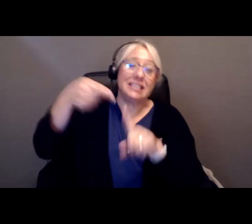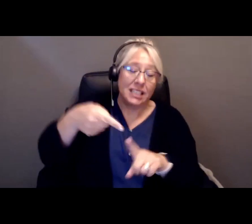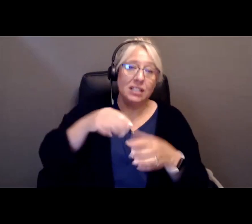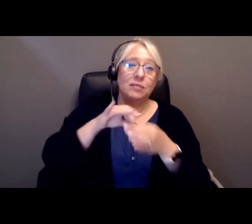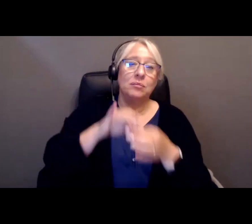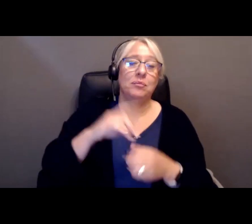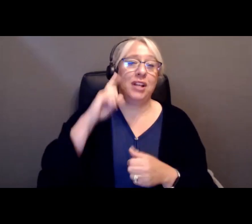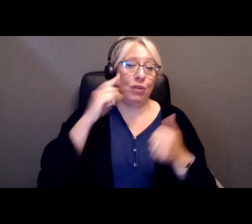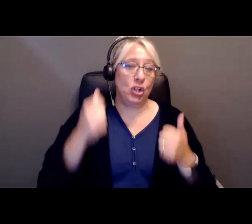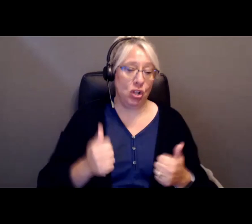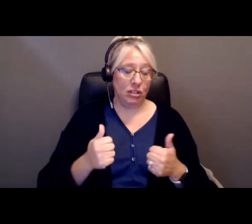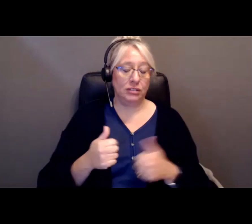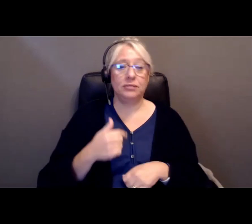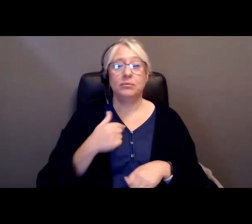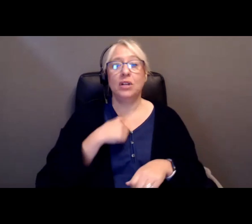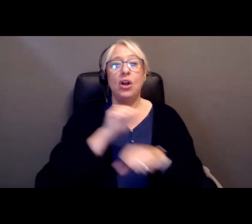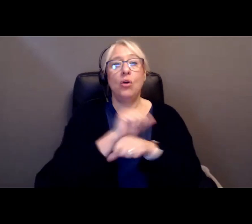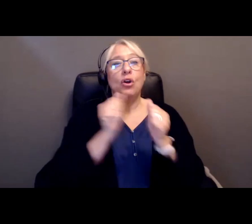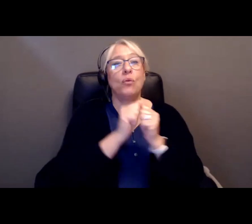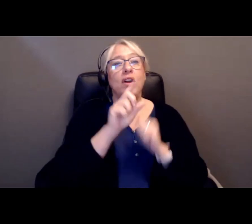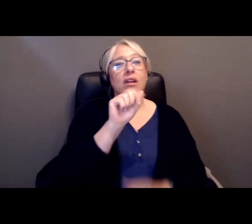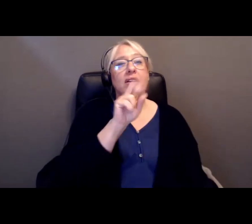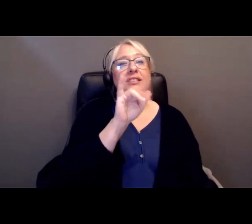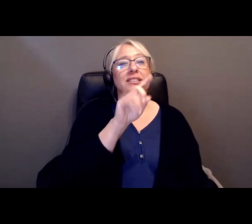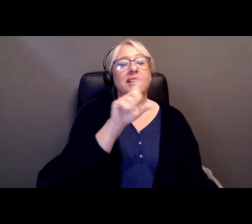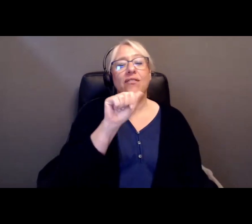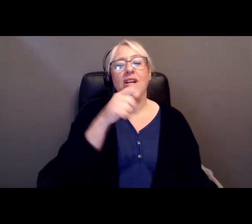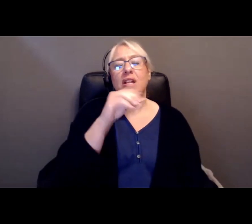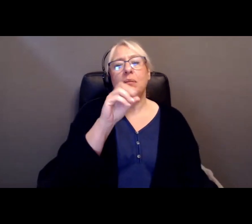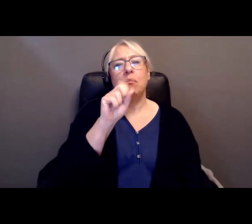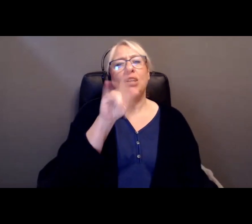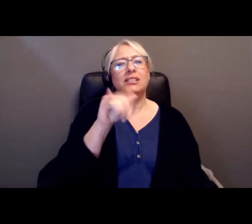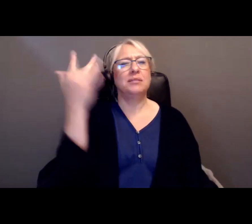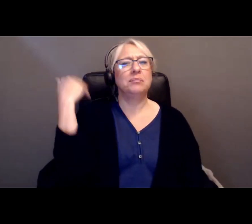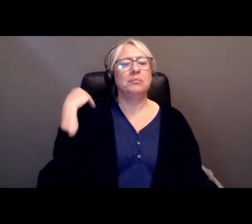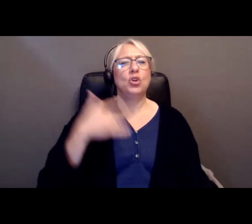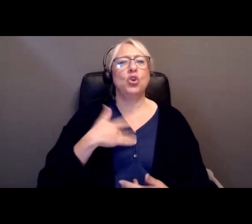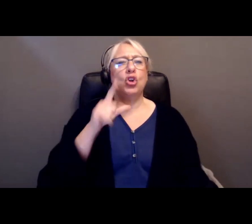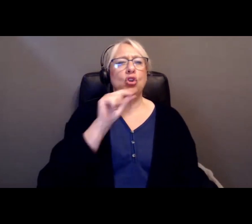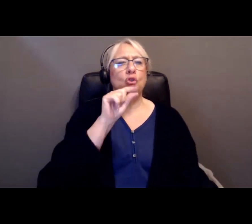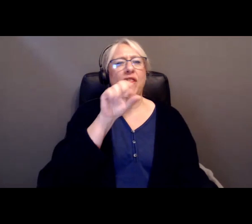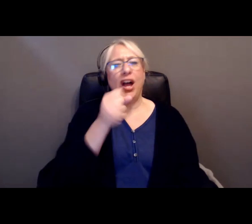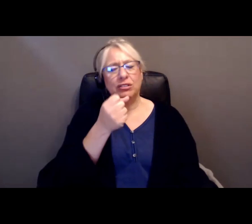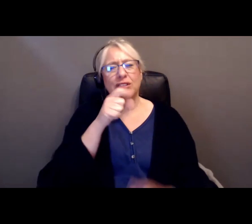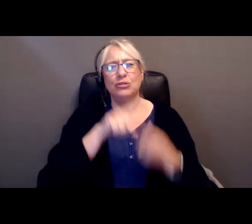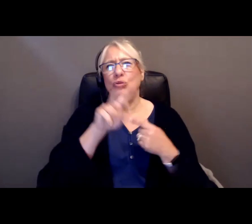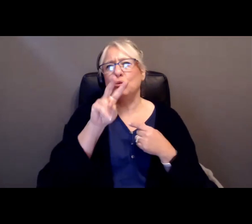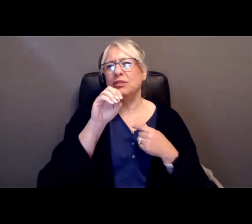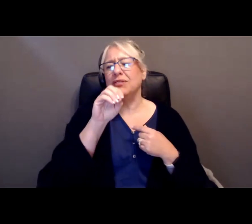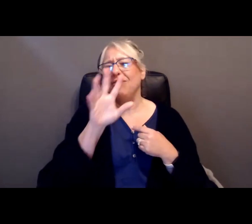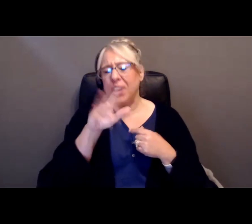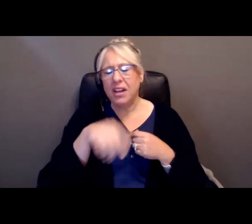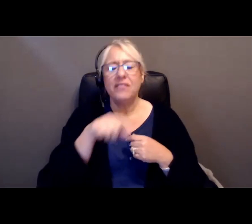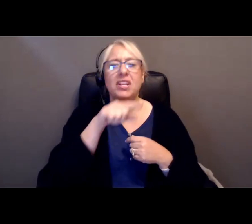worked very closely with David Lepofsky back in the early 2000s, up until 2005 where he and MPP